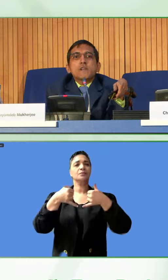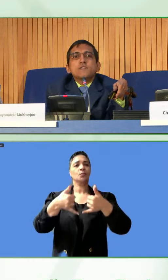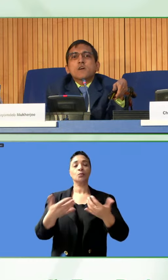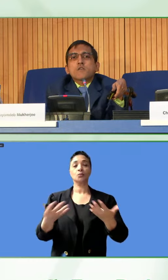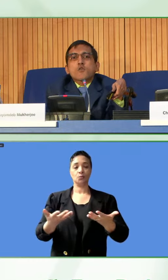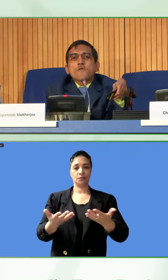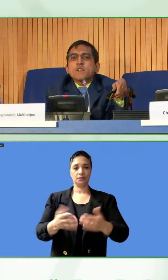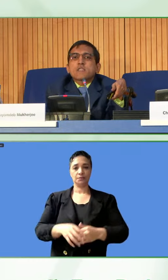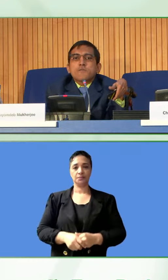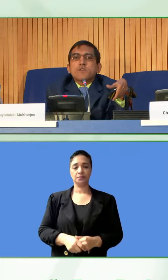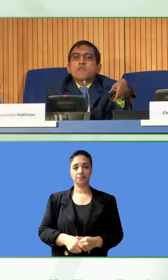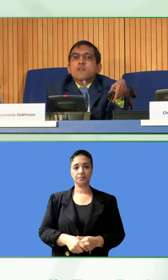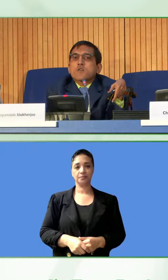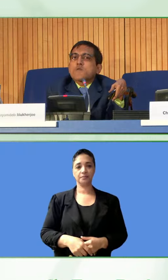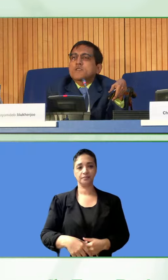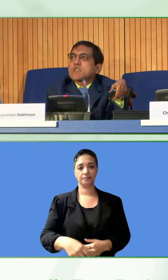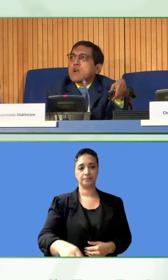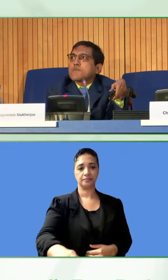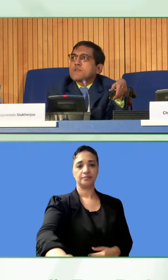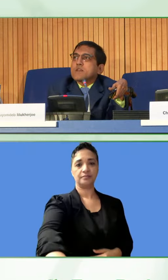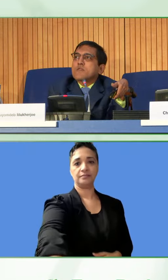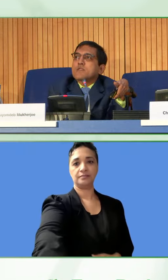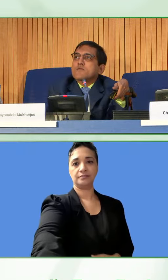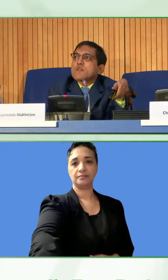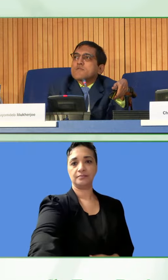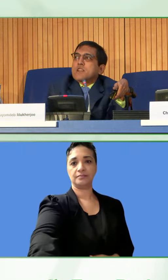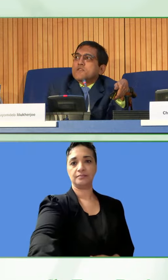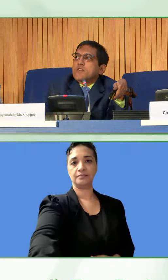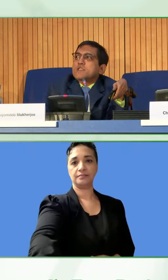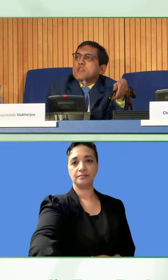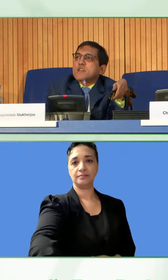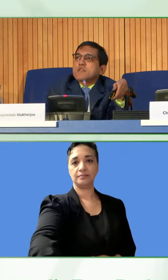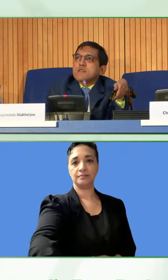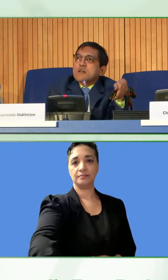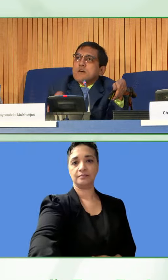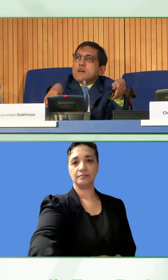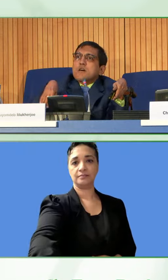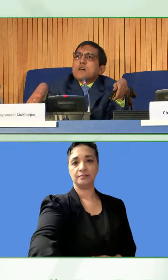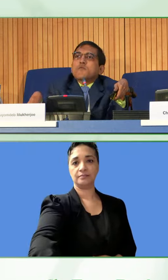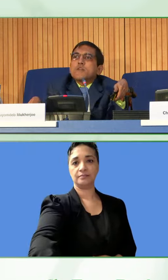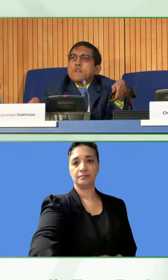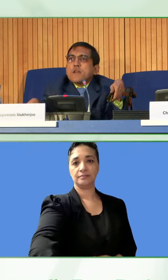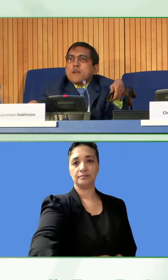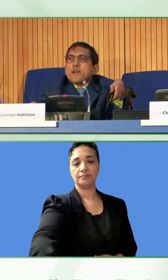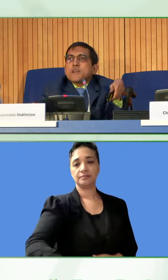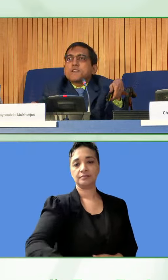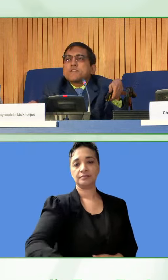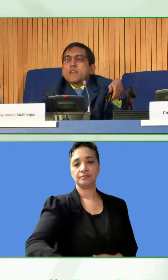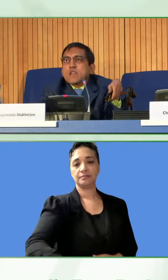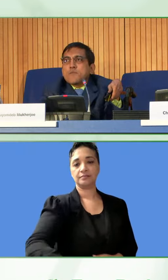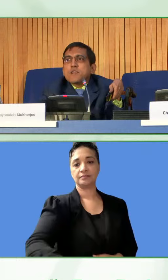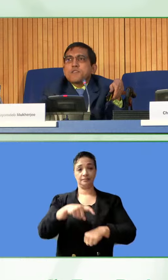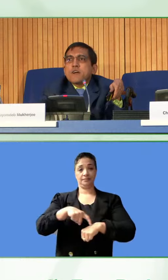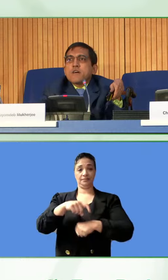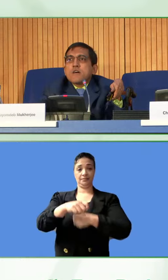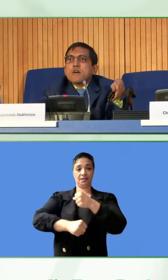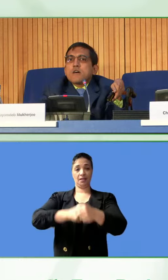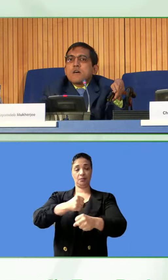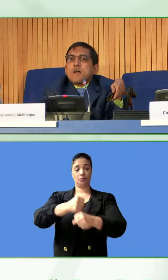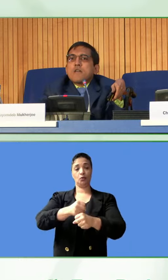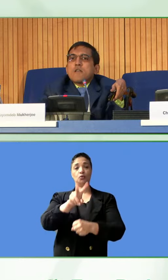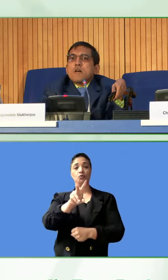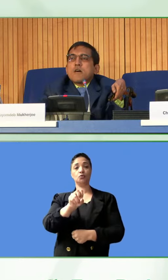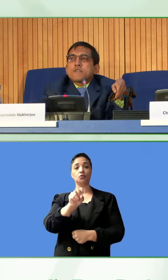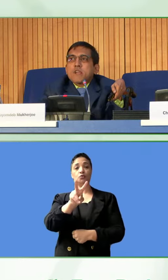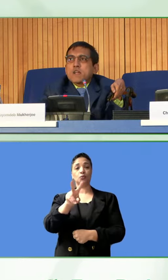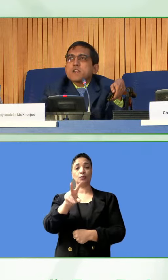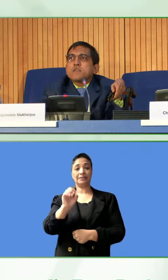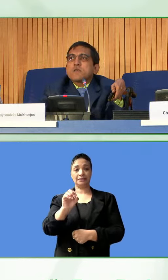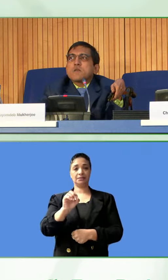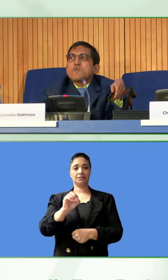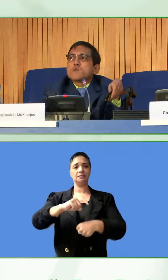In the COVID time, during the COVID time, during 2020, we in EnAble India started with